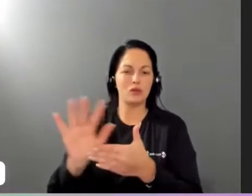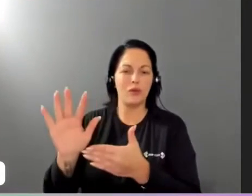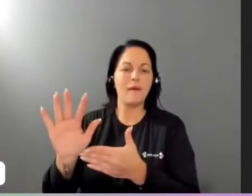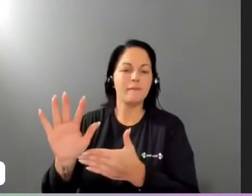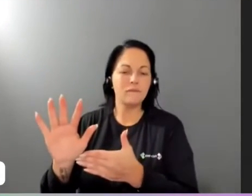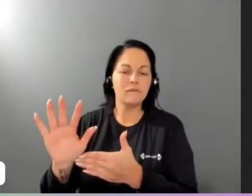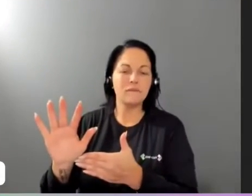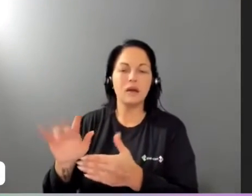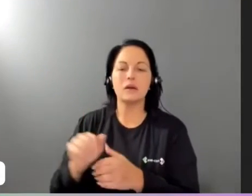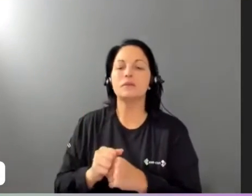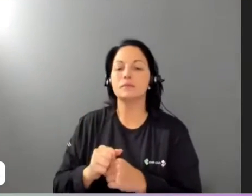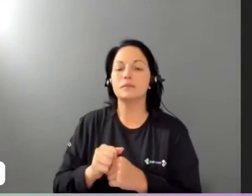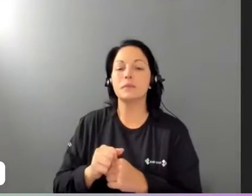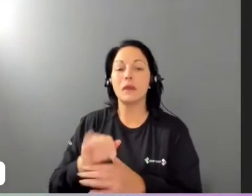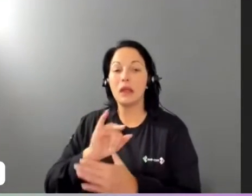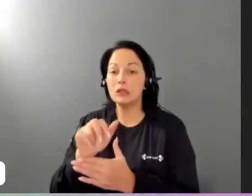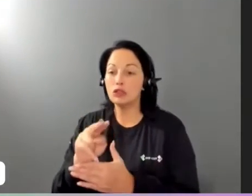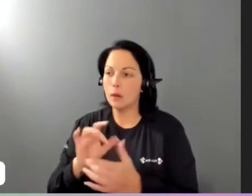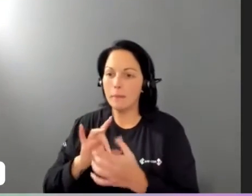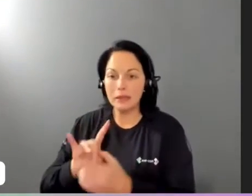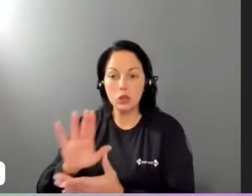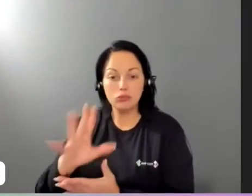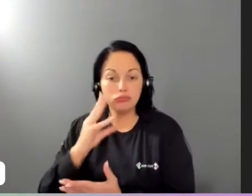maturity for any kind of maturity models who are going